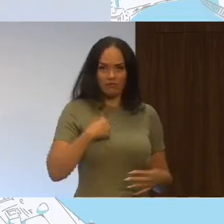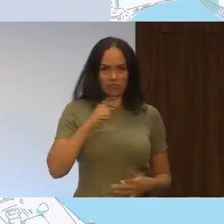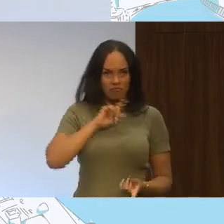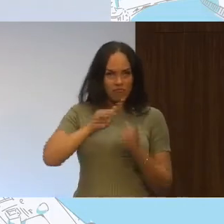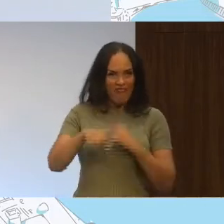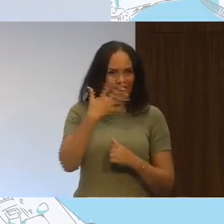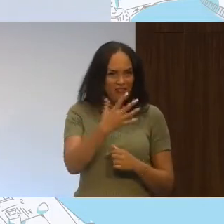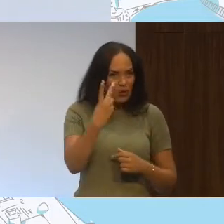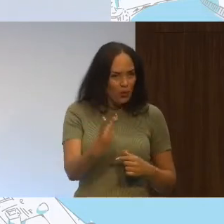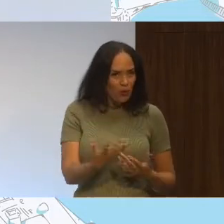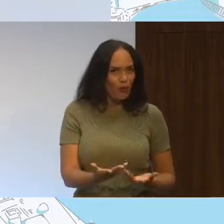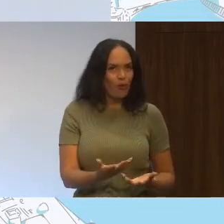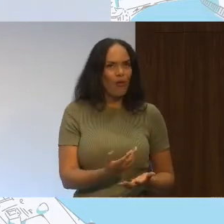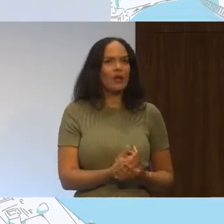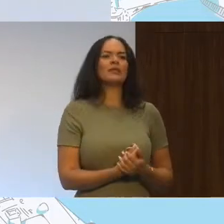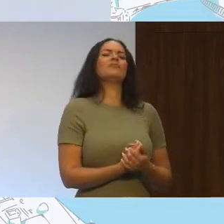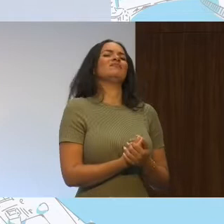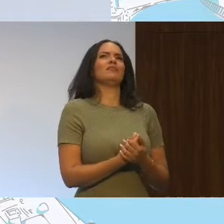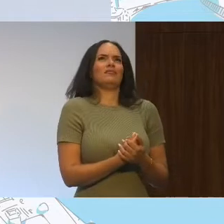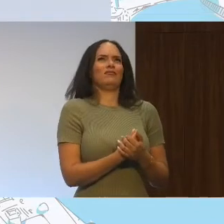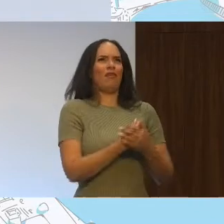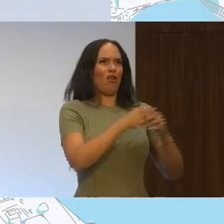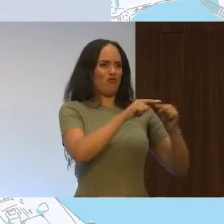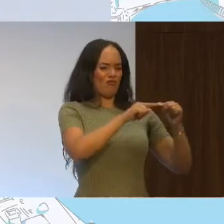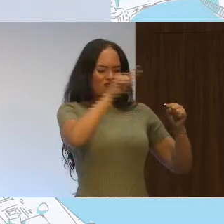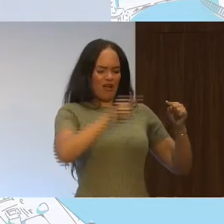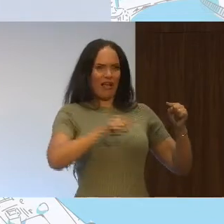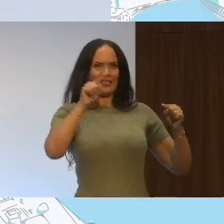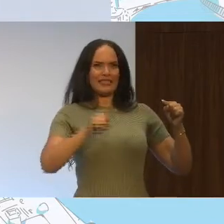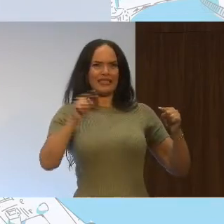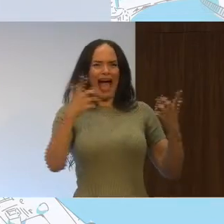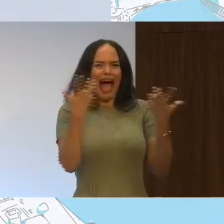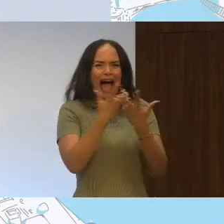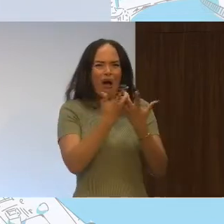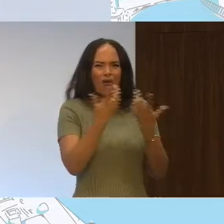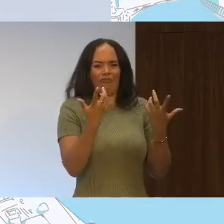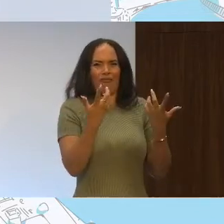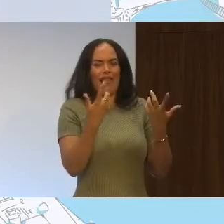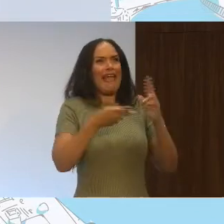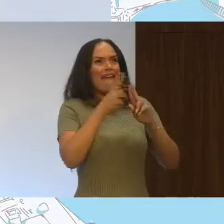How do you rates pain that forces you to thump your head with your fists or bash your forehead